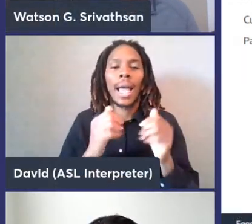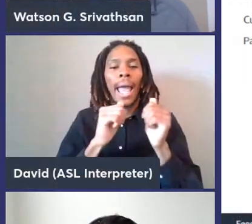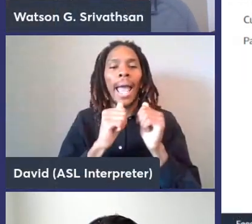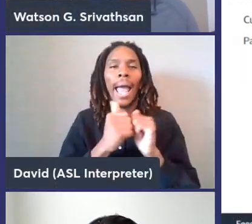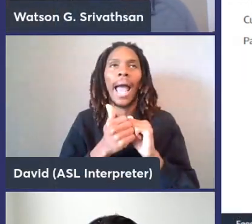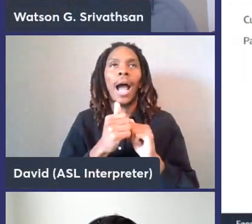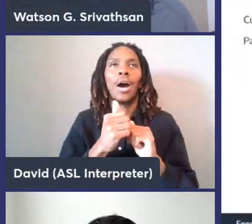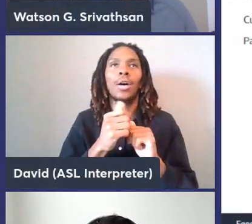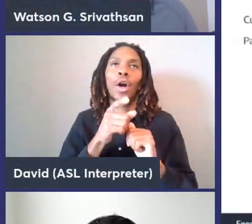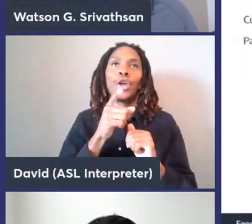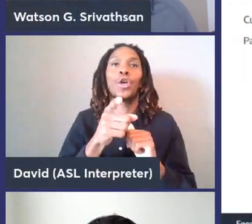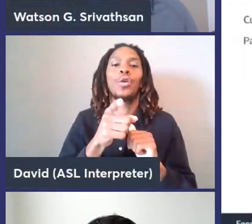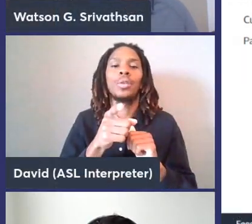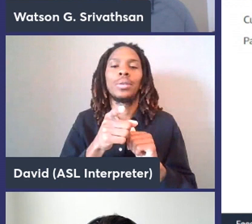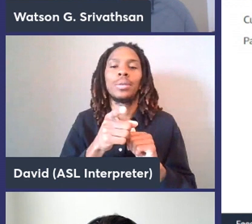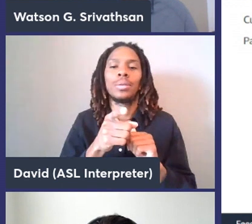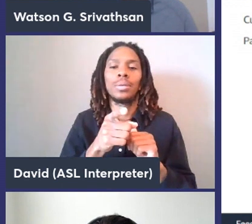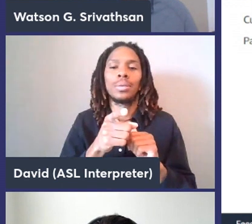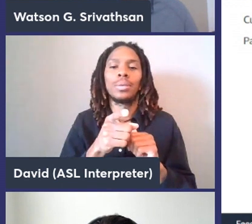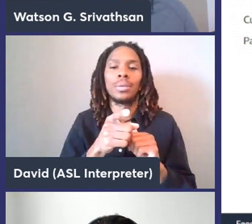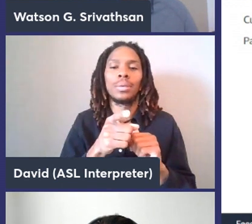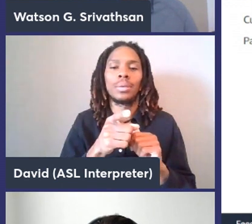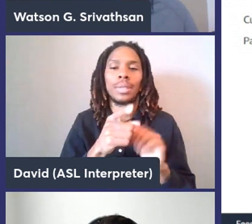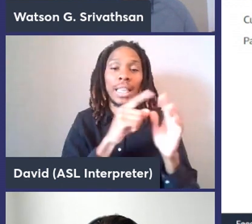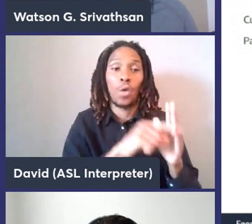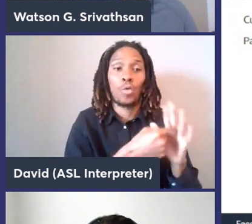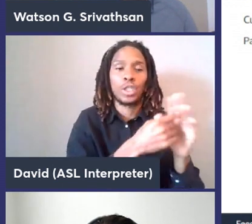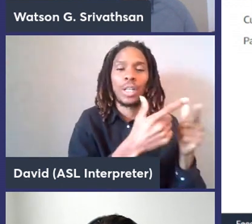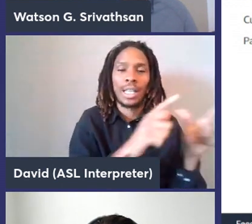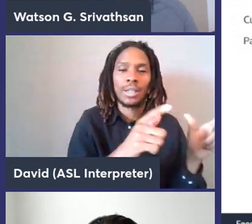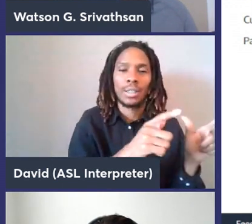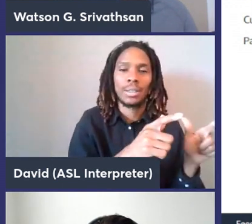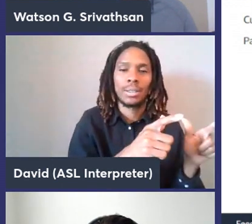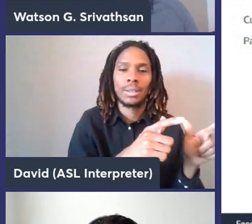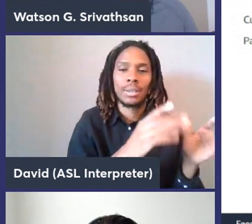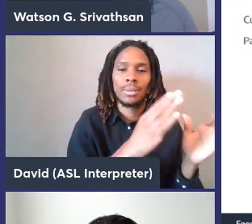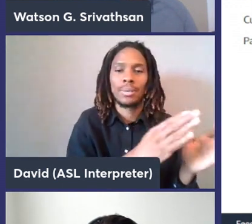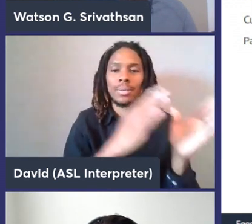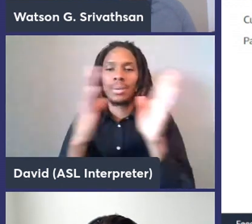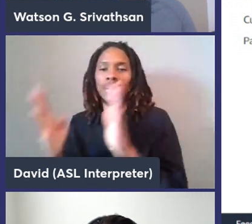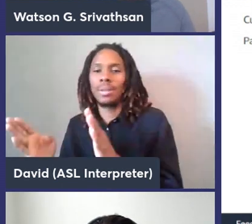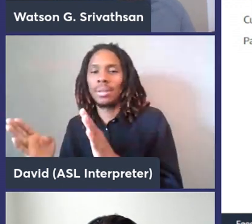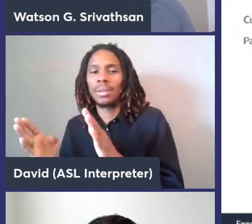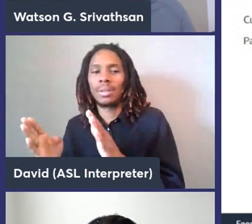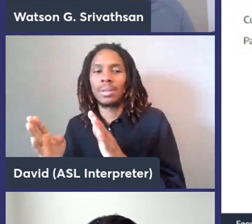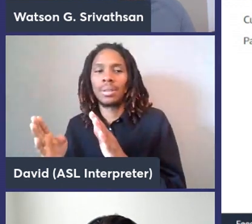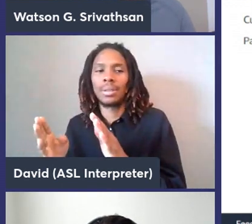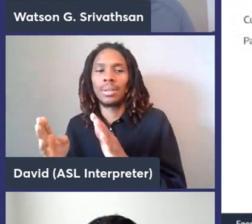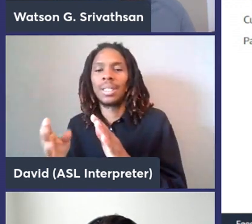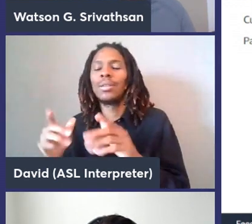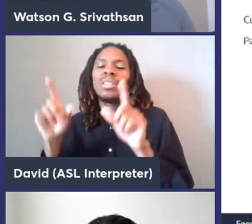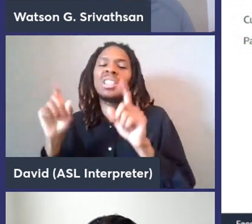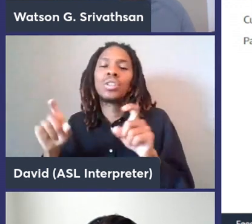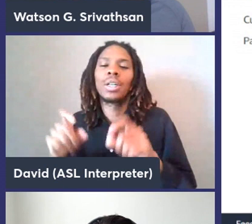And you, and let's say, let's, yeah, let's just try it. So you don't really like it,